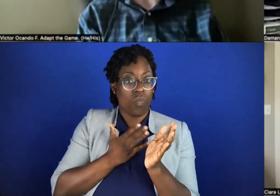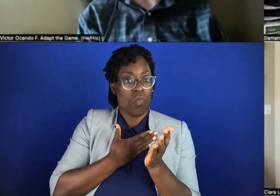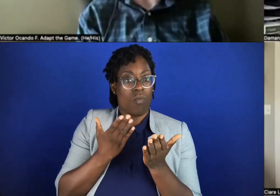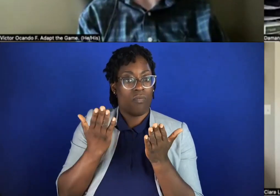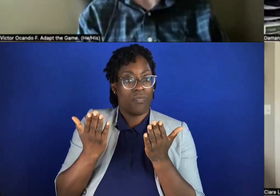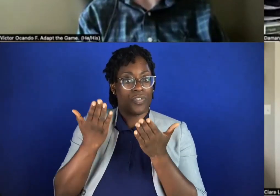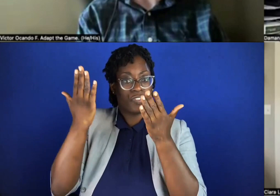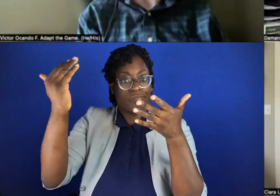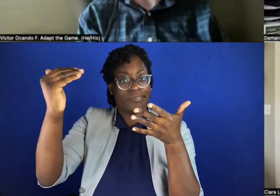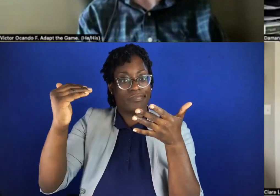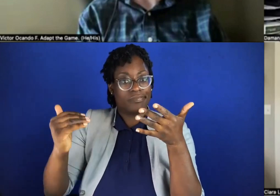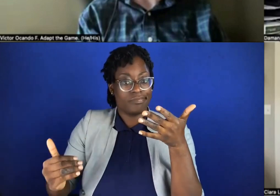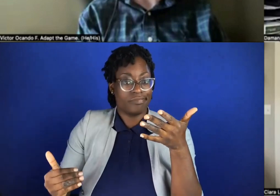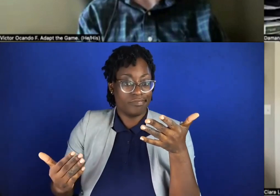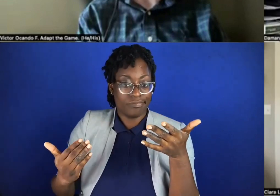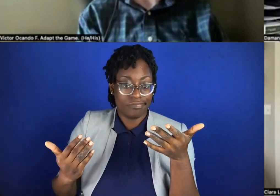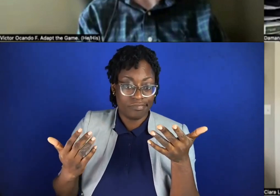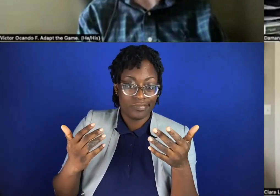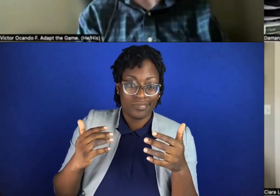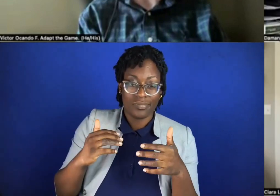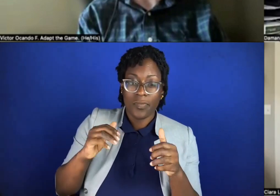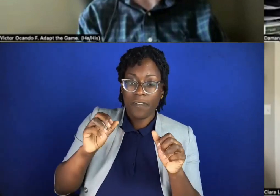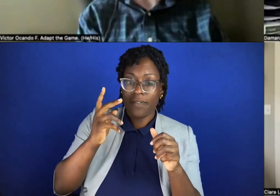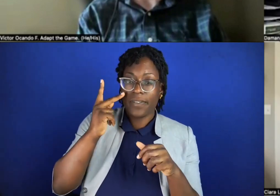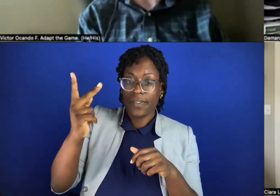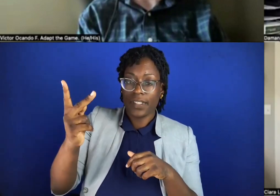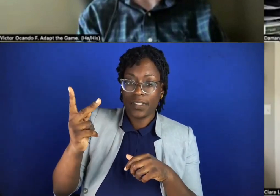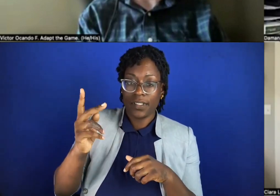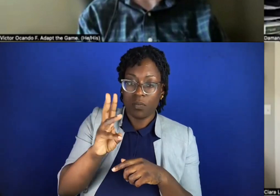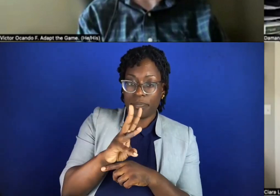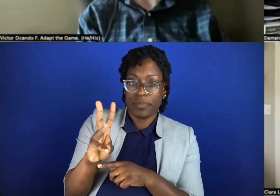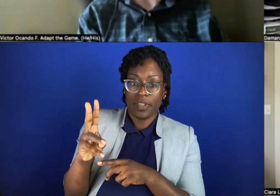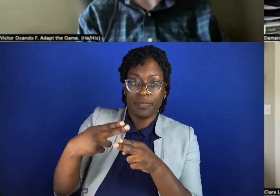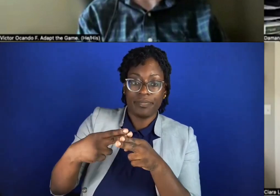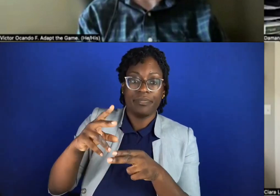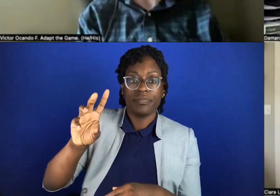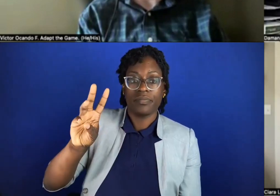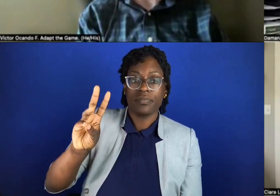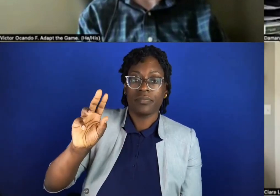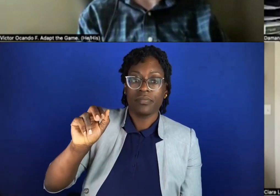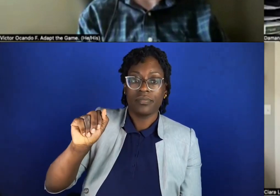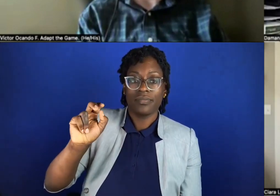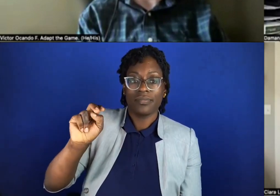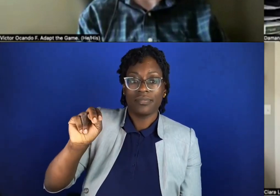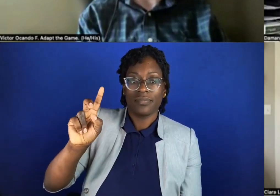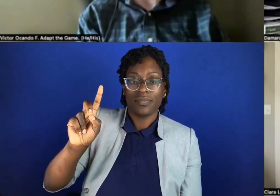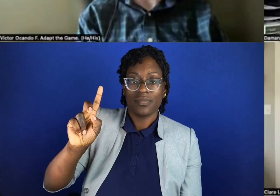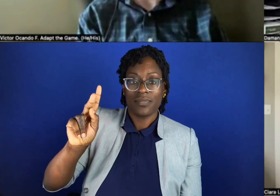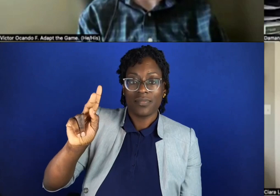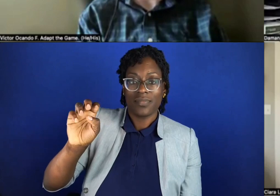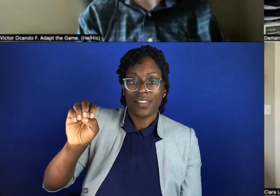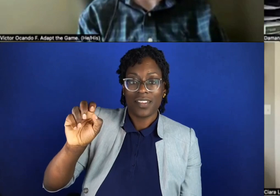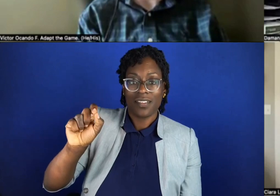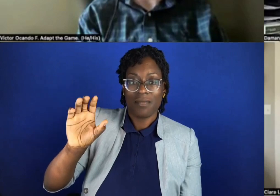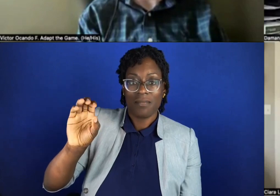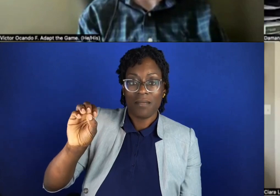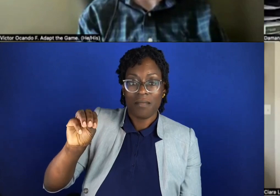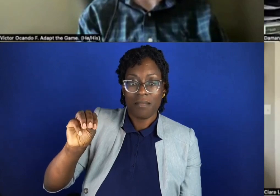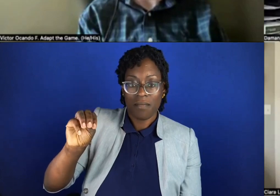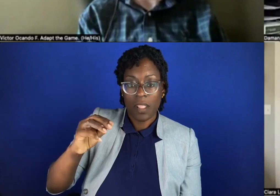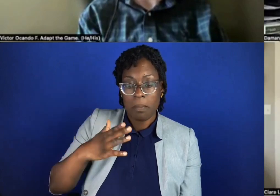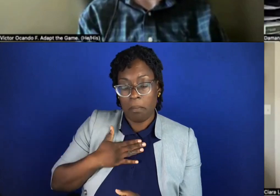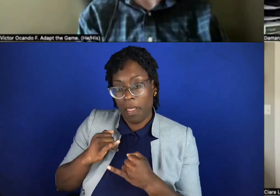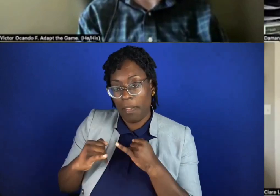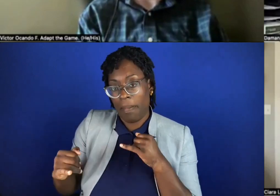check out what we offer on our website at Wandke.com My last name dot com. If you know